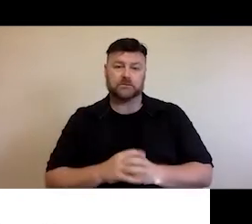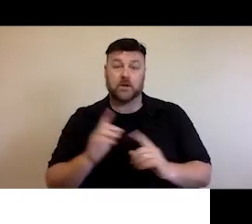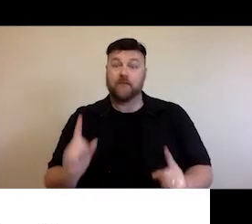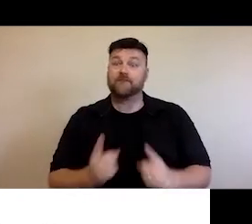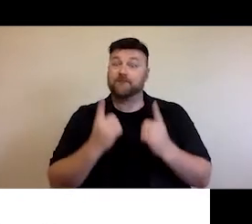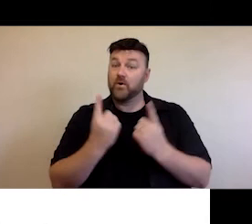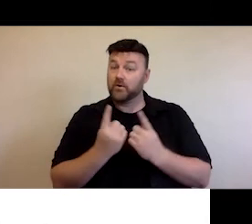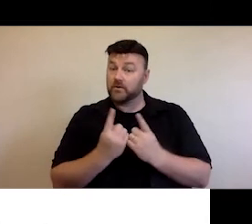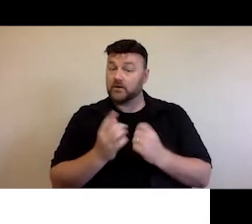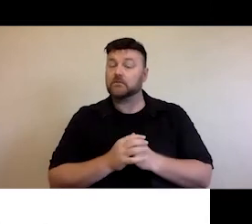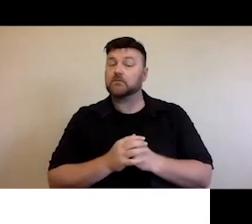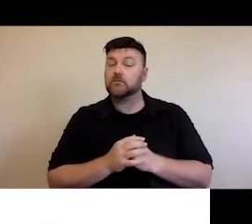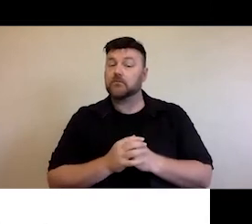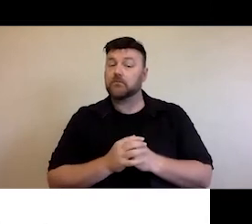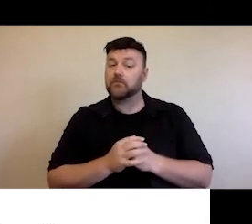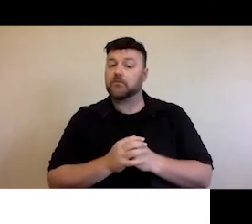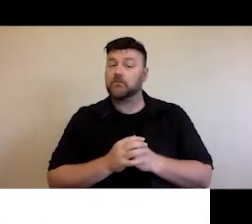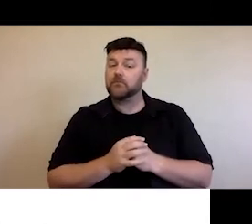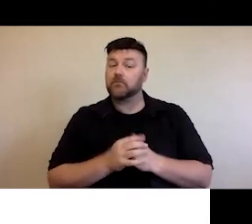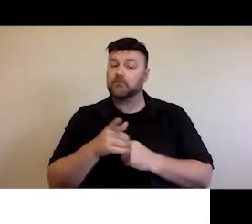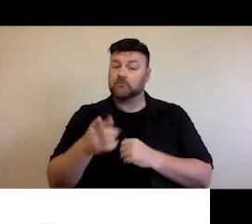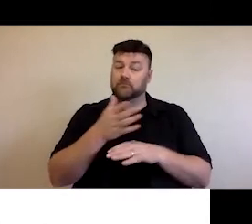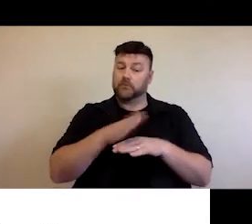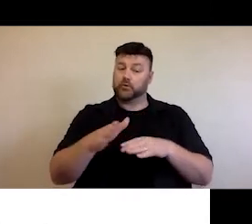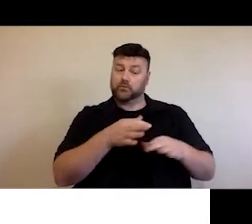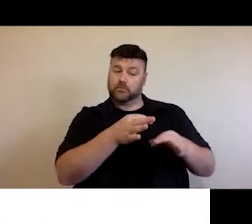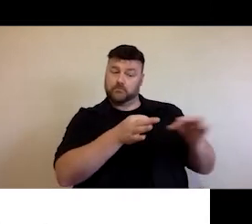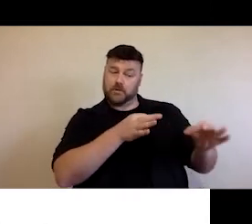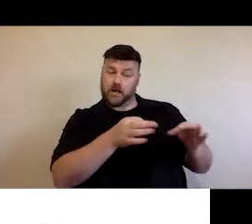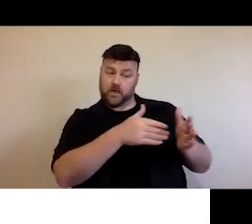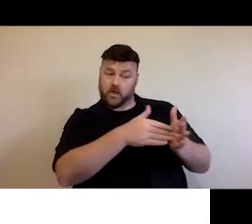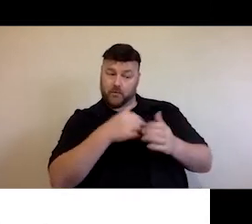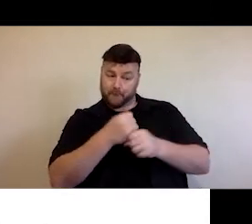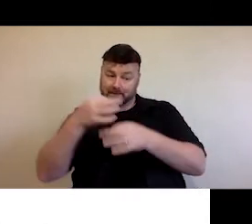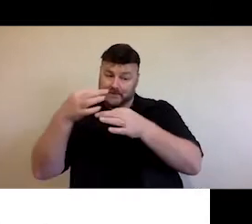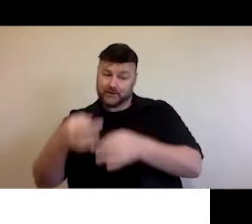crisis is - does this new plan help us make any decisions? Does it help